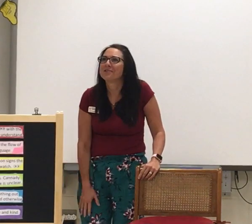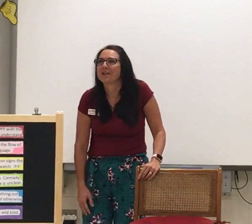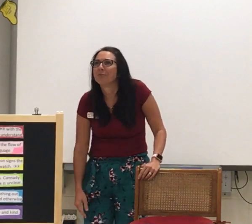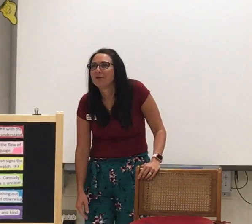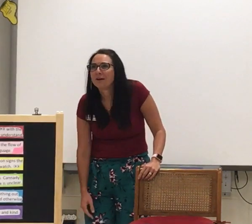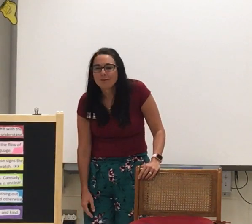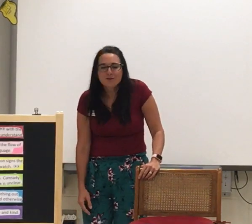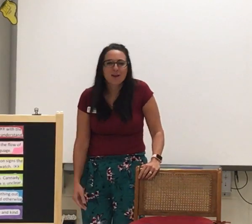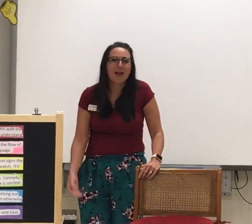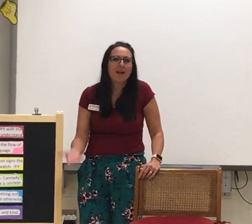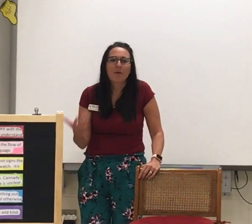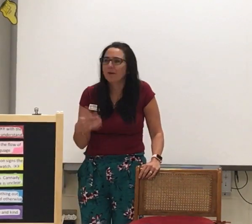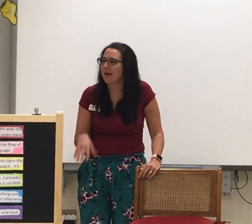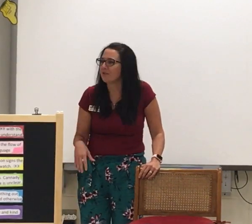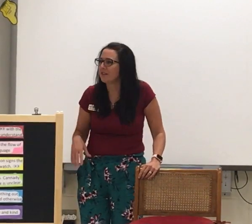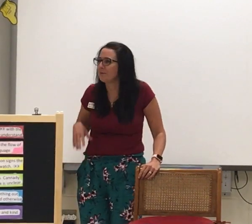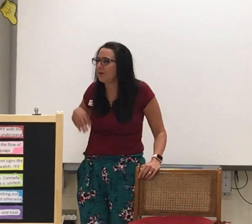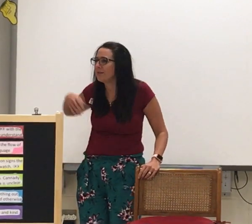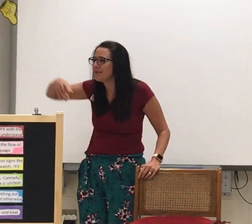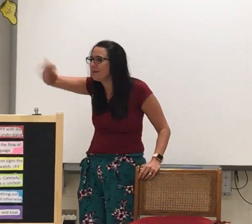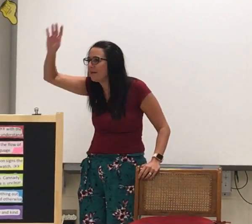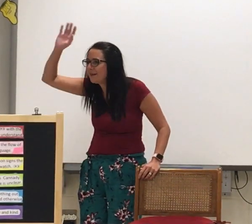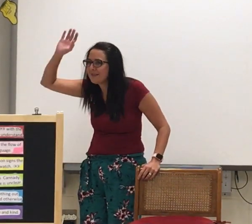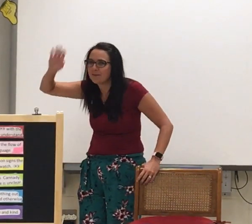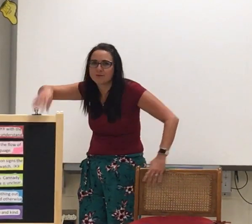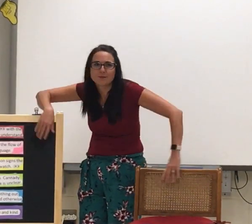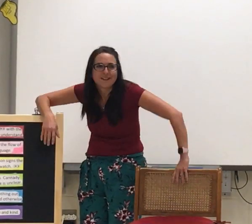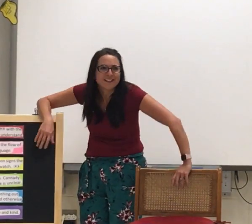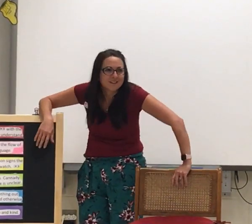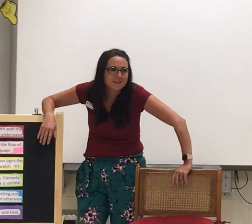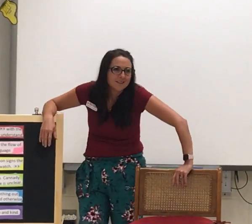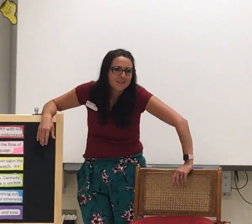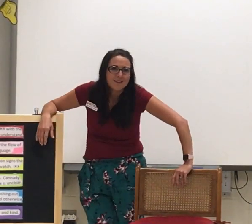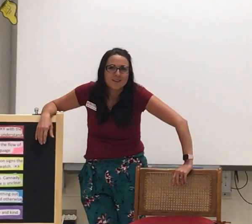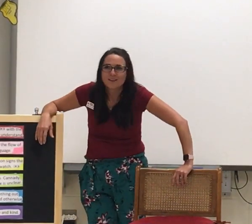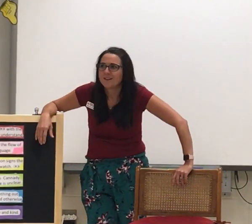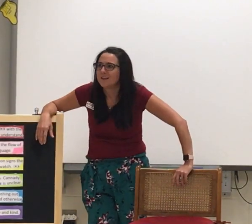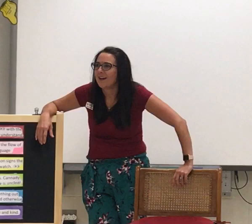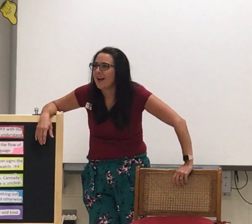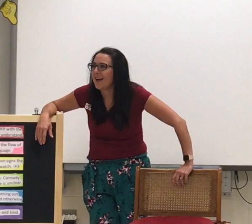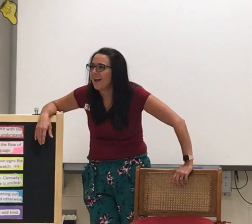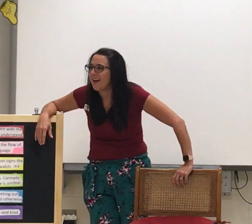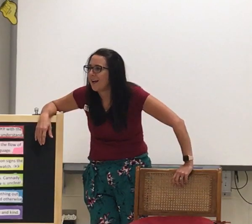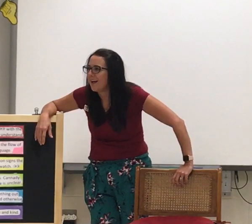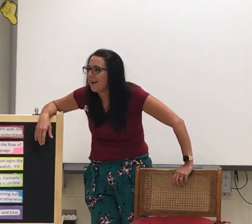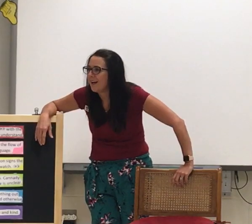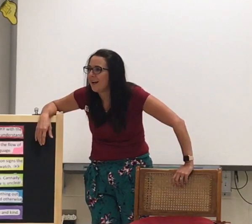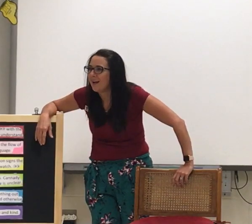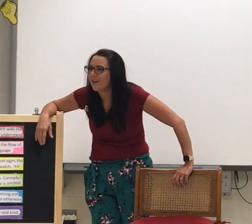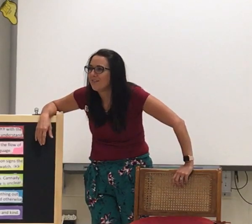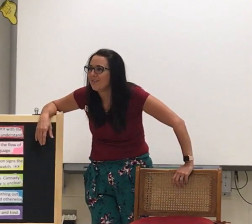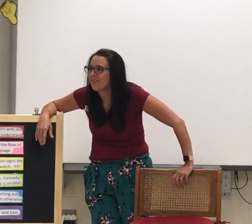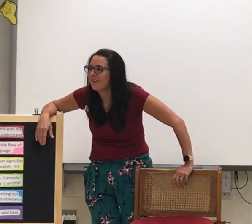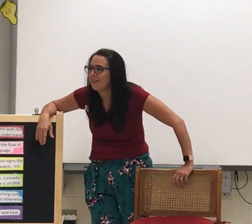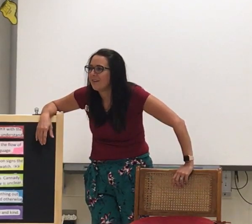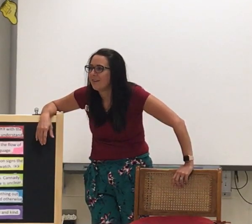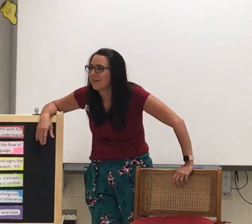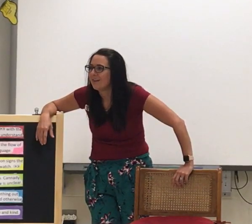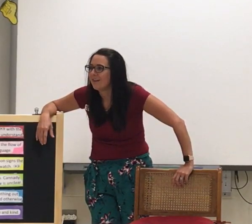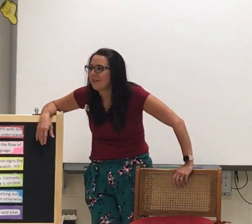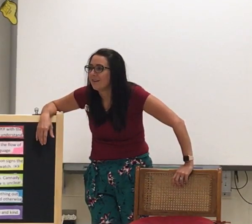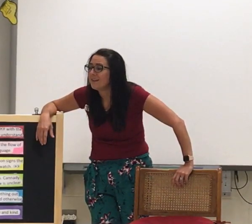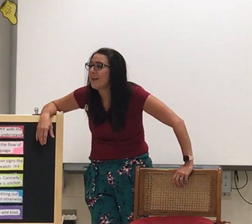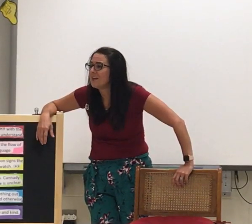did you know how they don't pronounce a purpose give me an example something yes